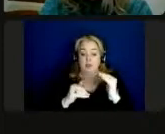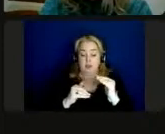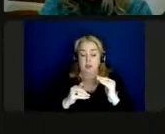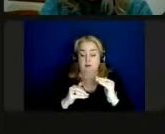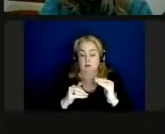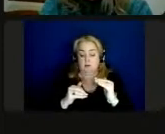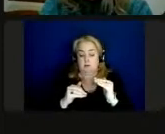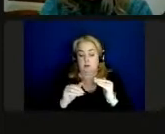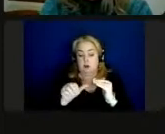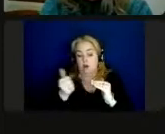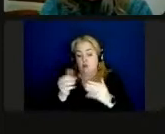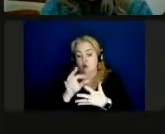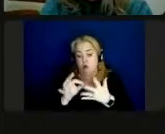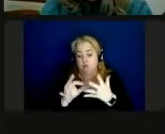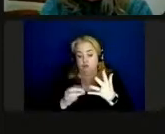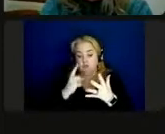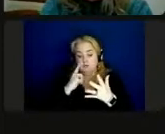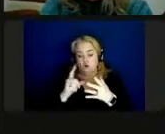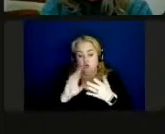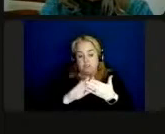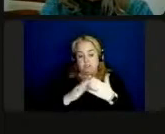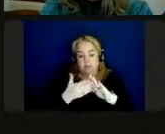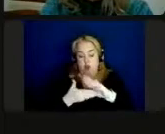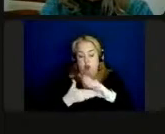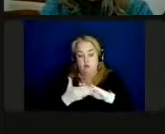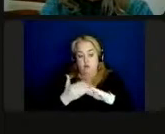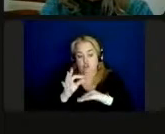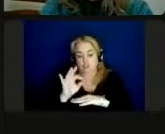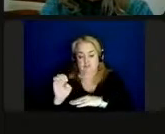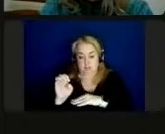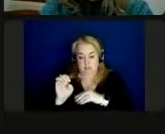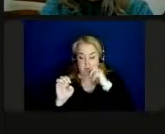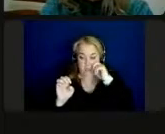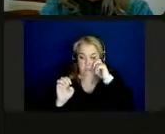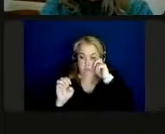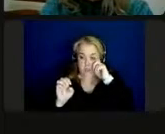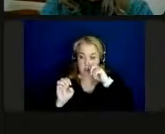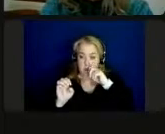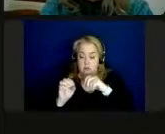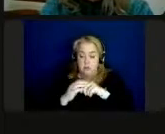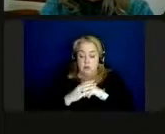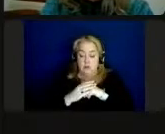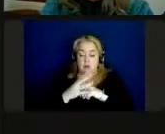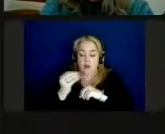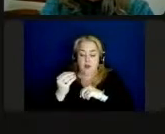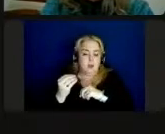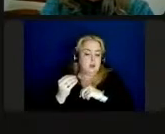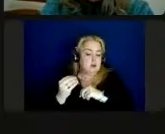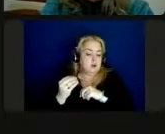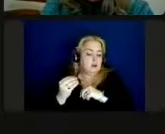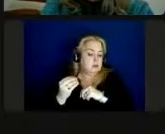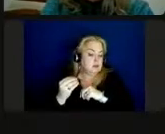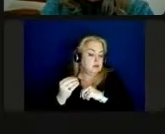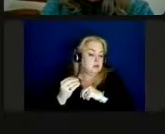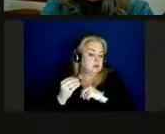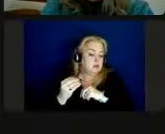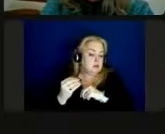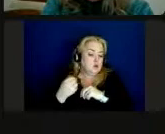ONE OF THE BENEFITS IS YOU SEE ORGANIC GROWTH. IT'S A LOT MORE THAN YOU WOULD